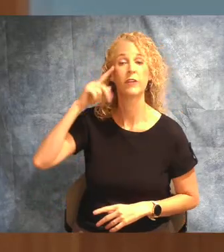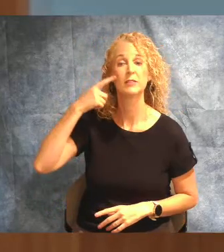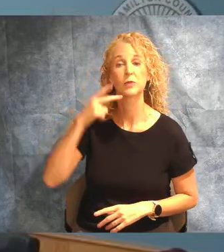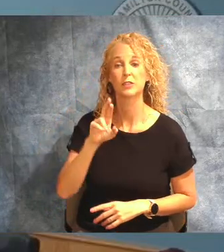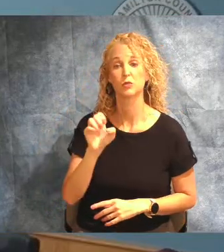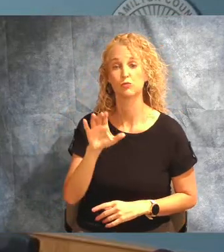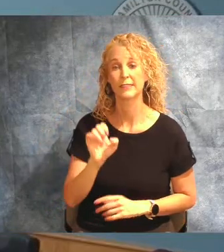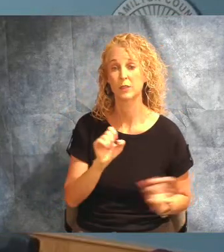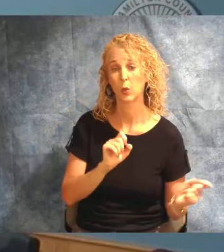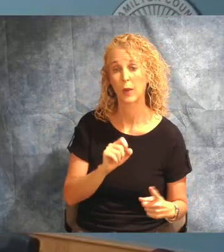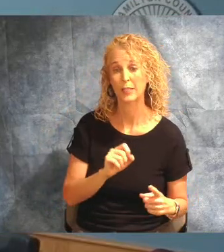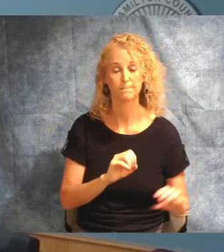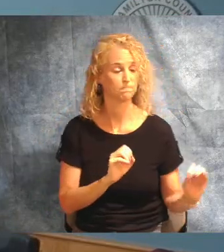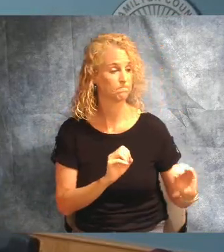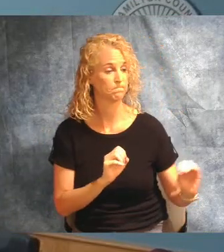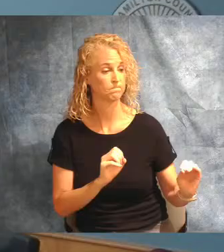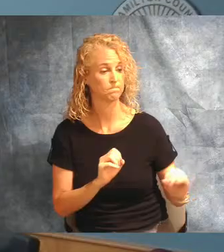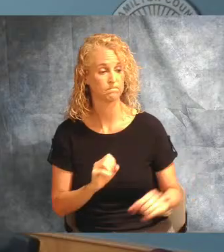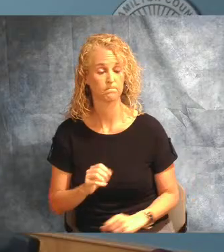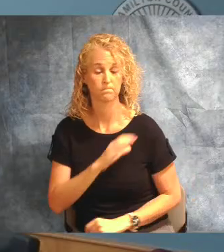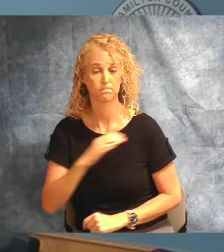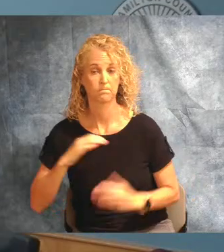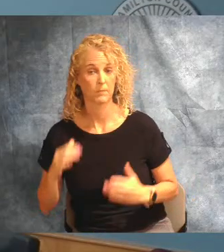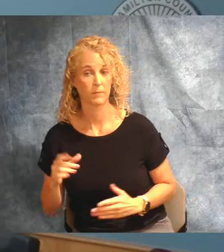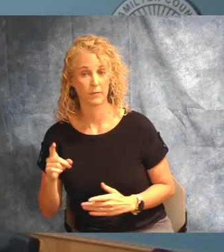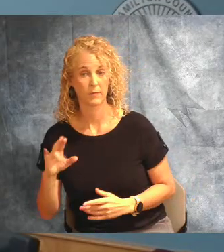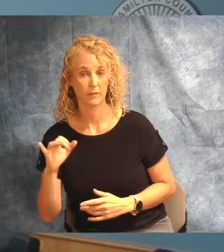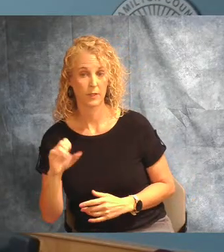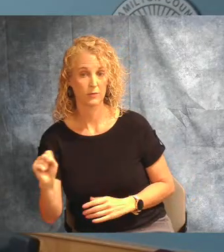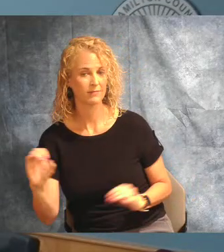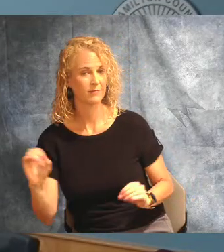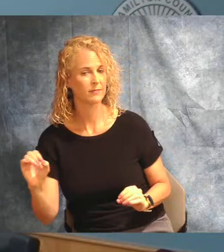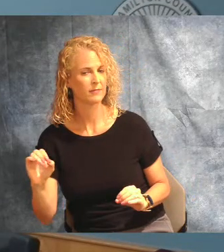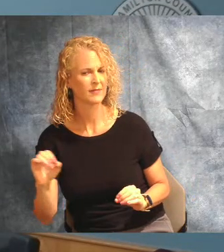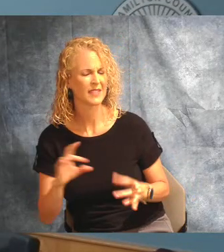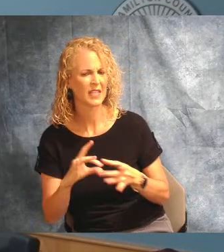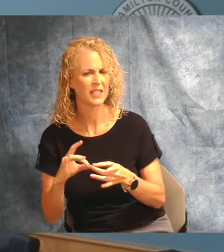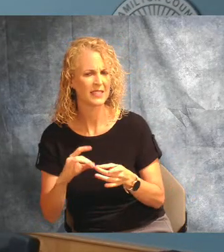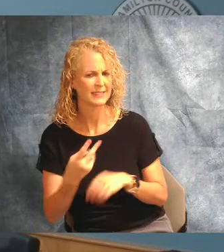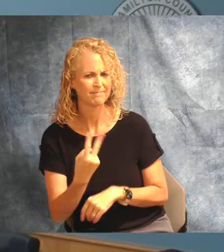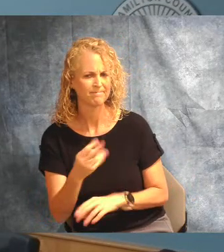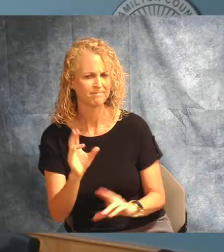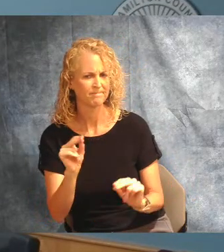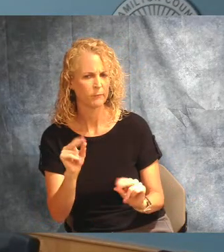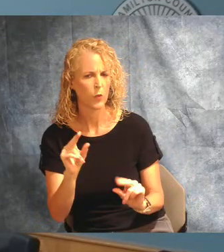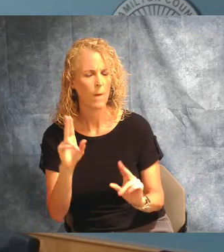questions? No questions. Commissioner Driehaus. no questions related to these two items, but just a a